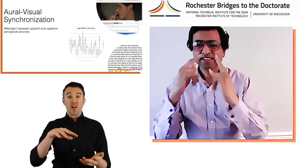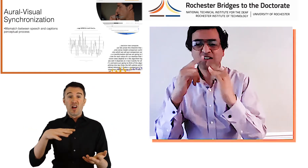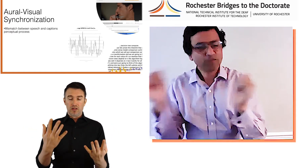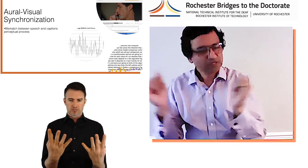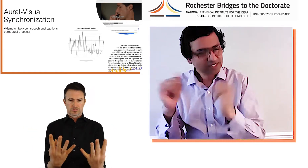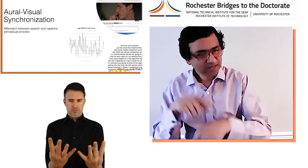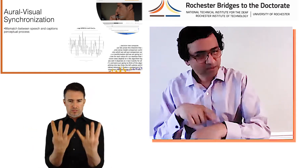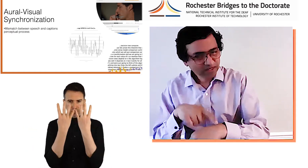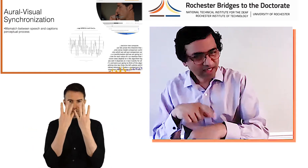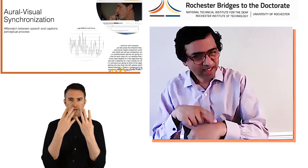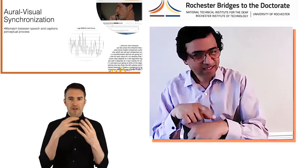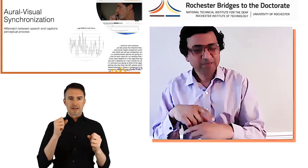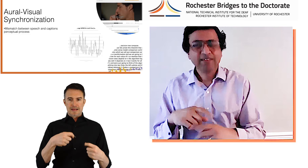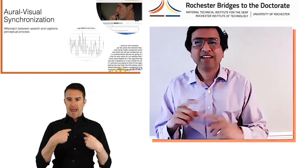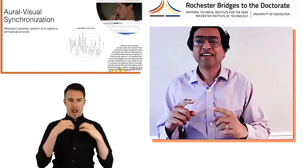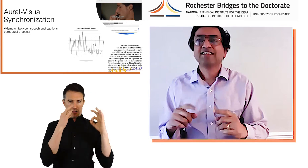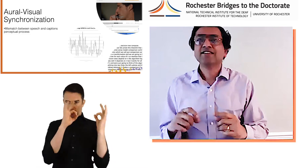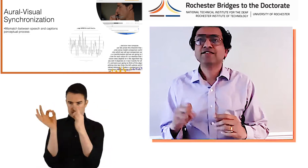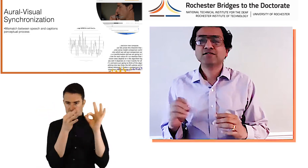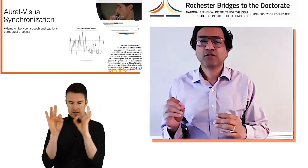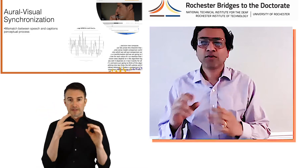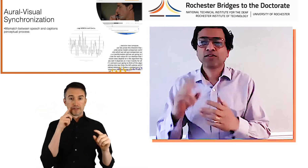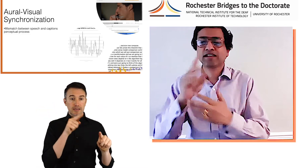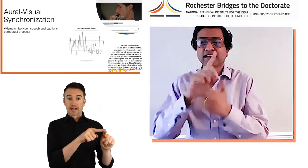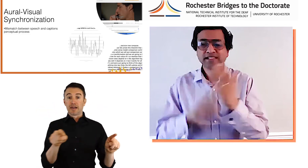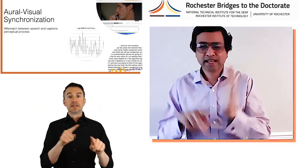and see what you can capture at the same time...